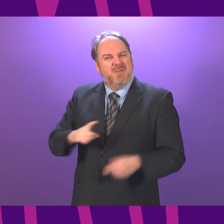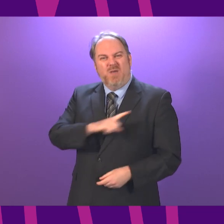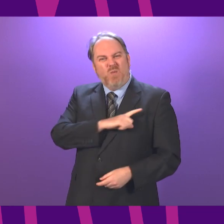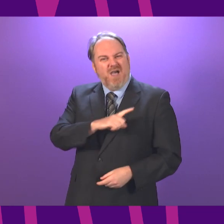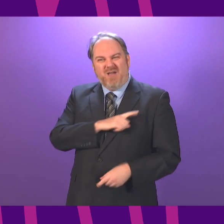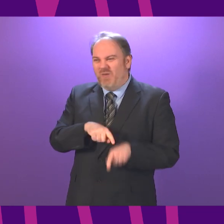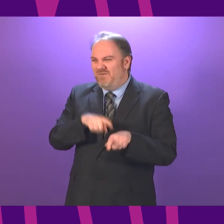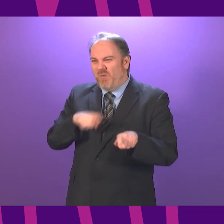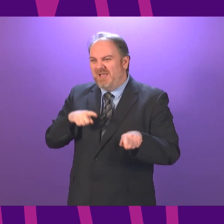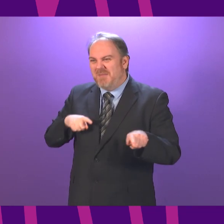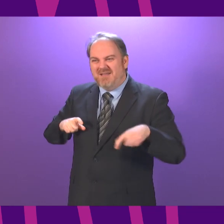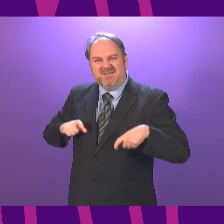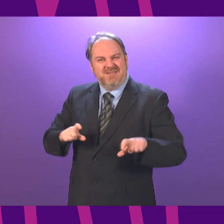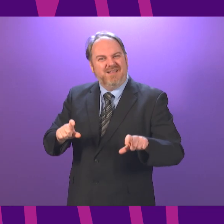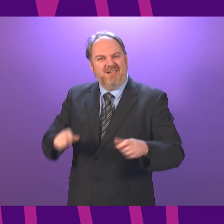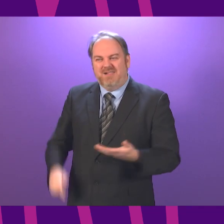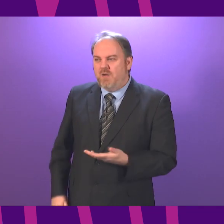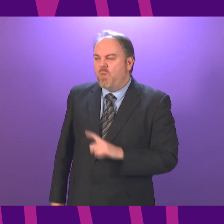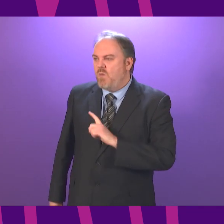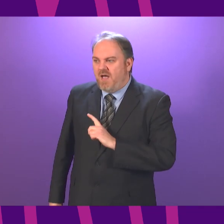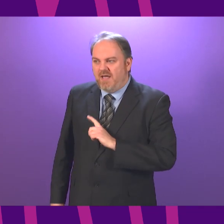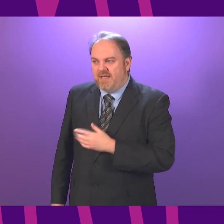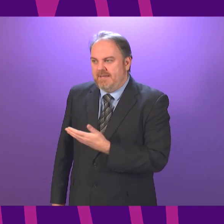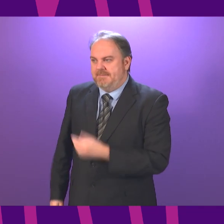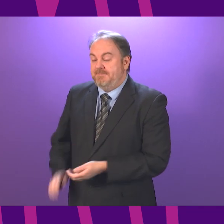The First Minister: There are three points